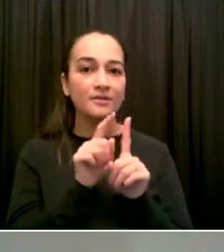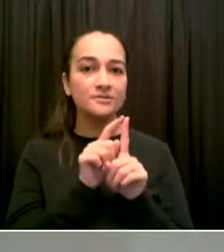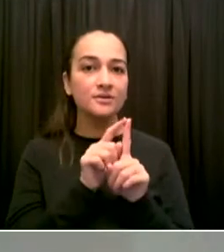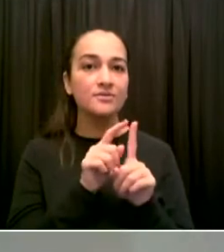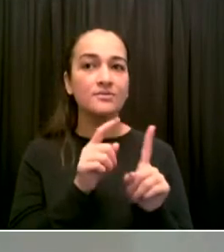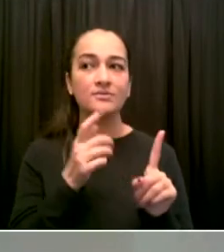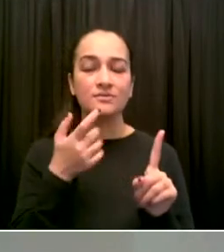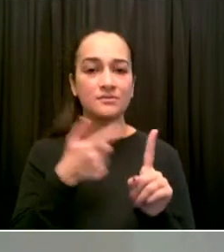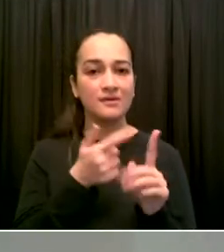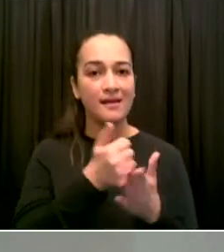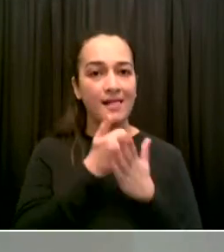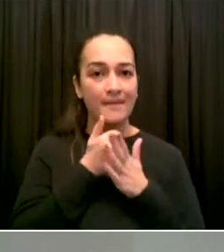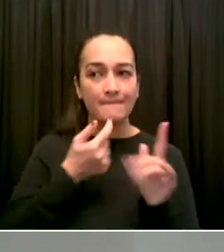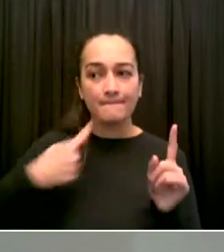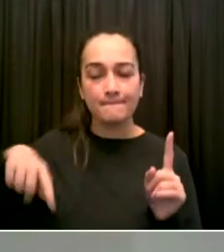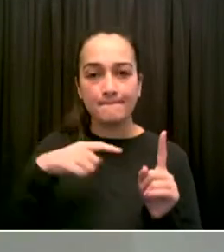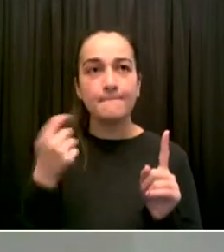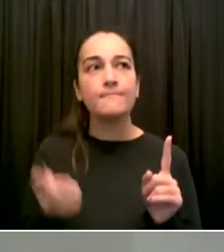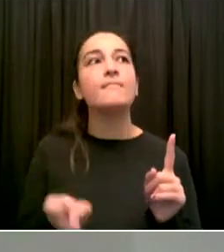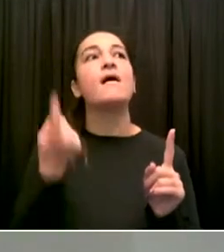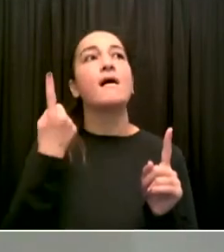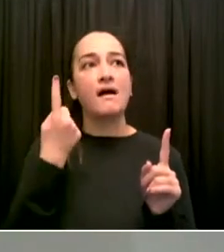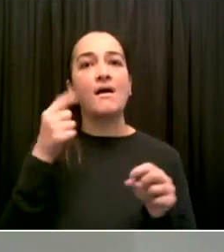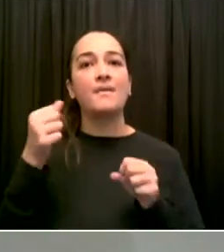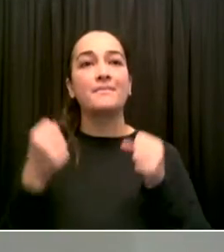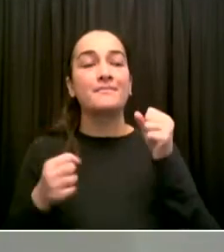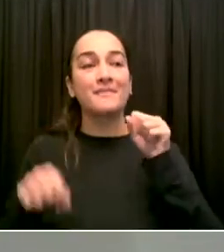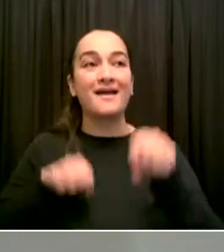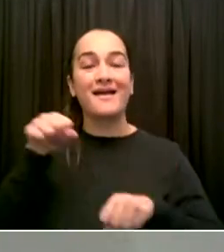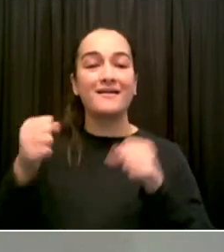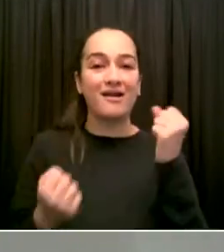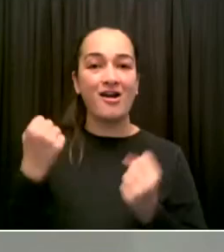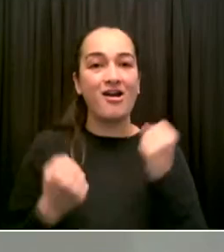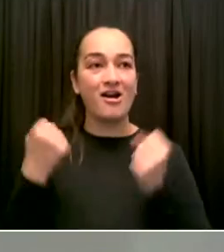BIG STEP. THIS IS PART OF A VERY LARGE